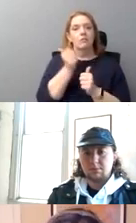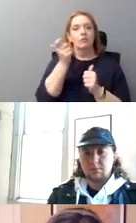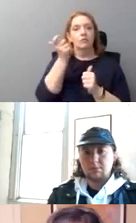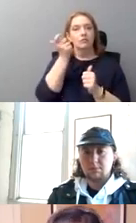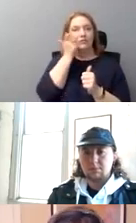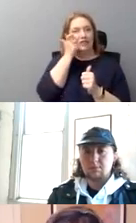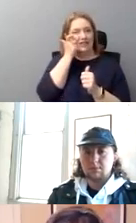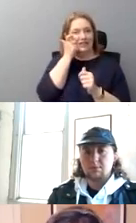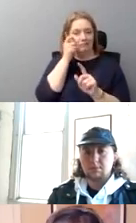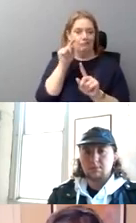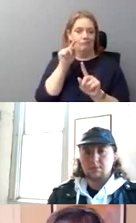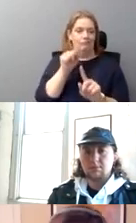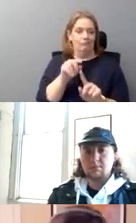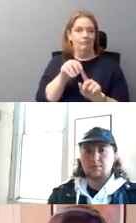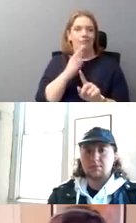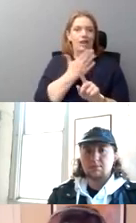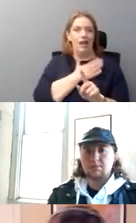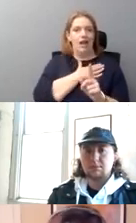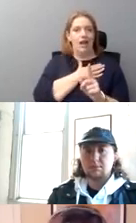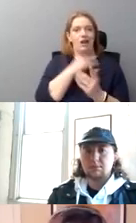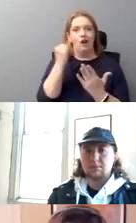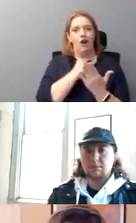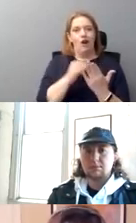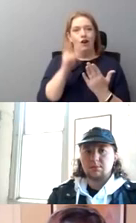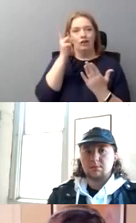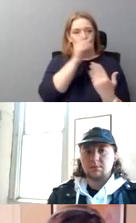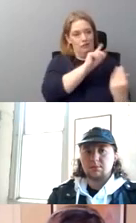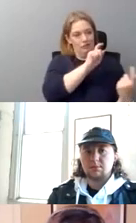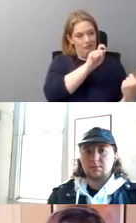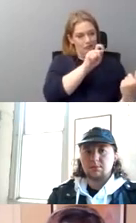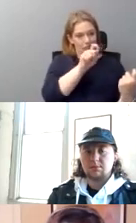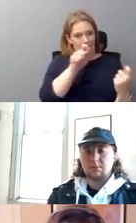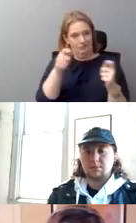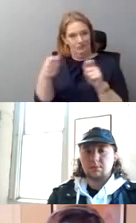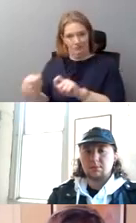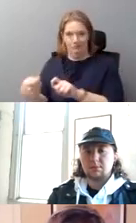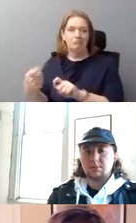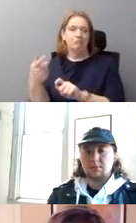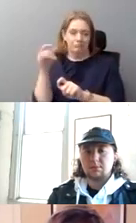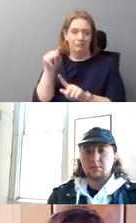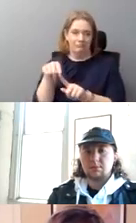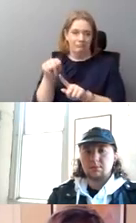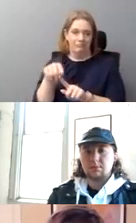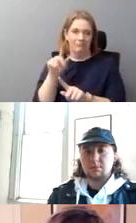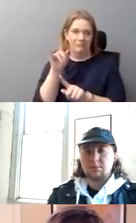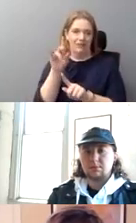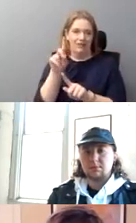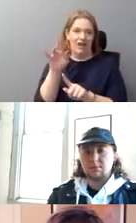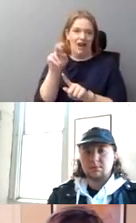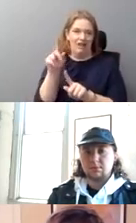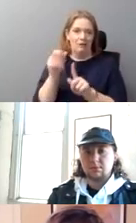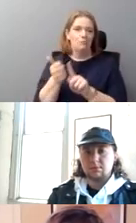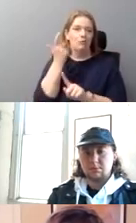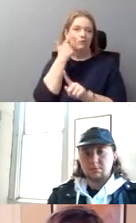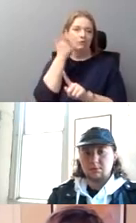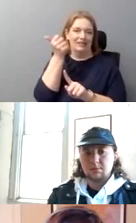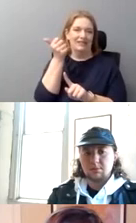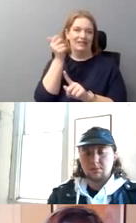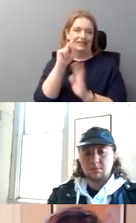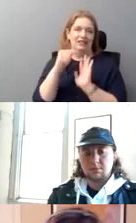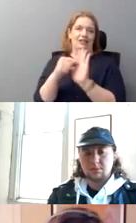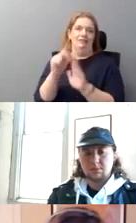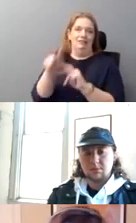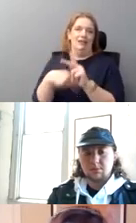in our artistic evolution in the HAHS program, and I think one of the things that I love about